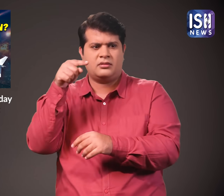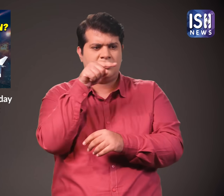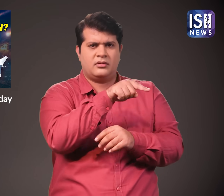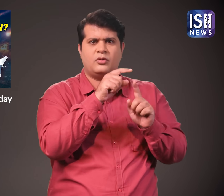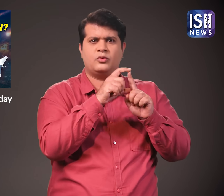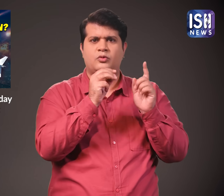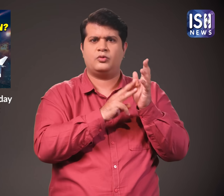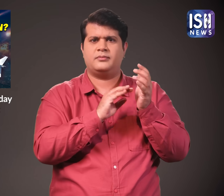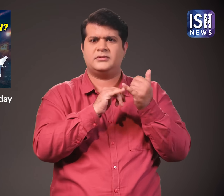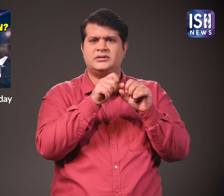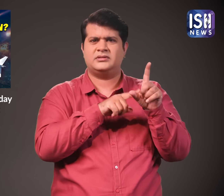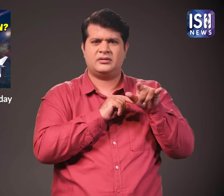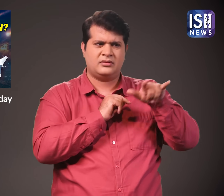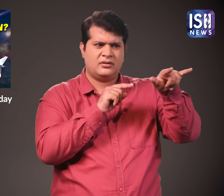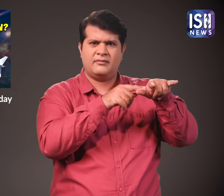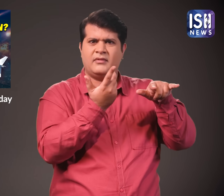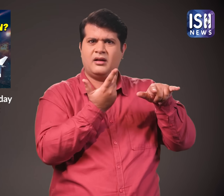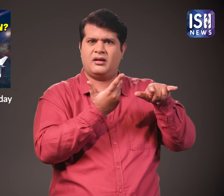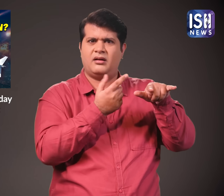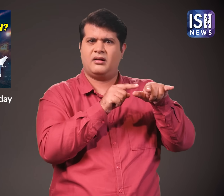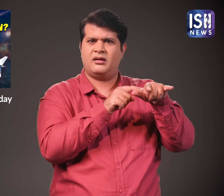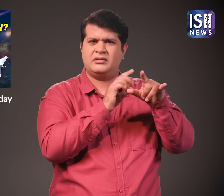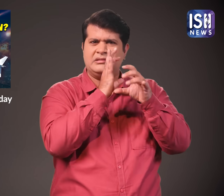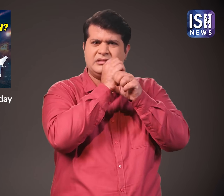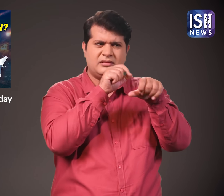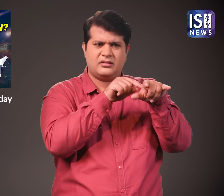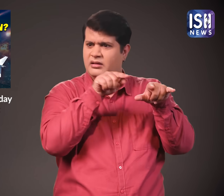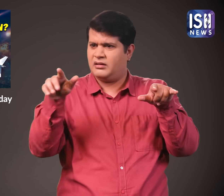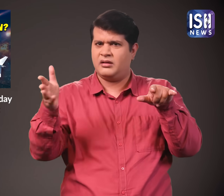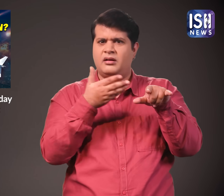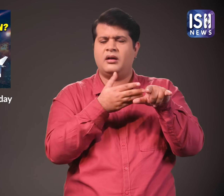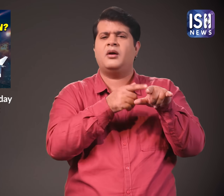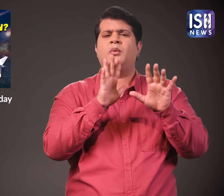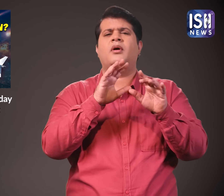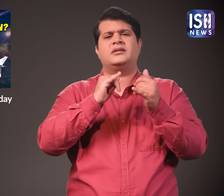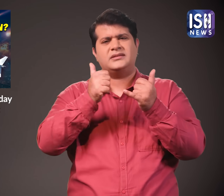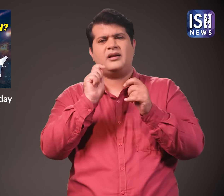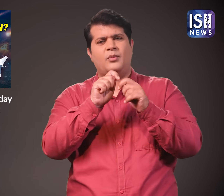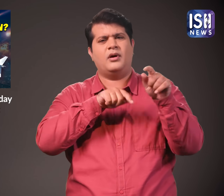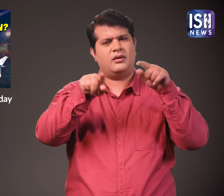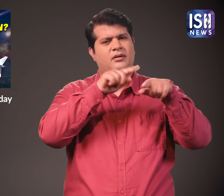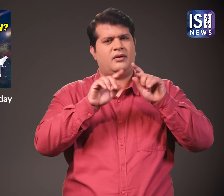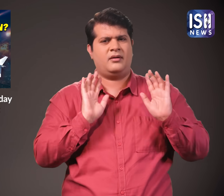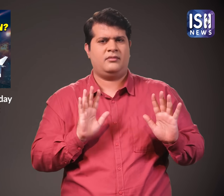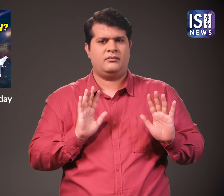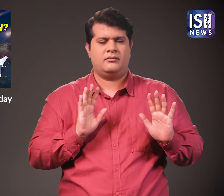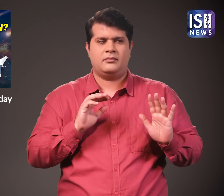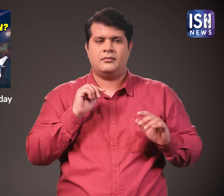why did it choose to use the secretive Doomsday plane for the Secretary's tour?